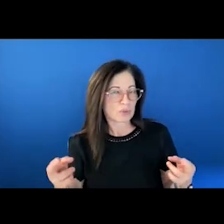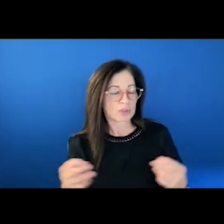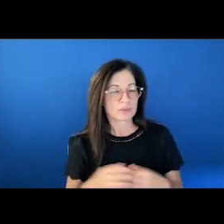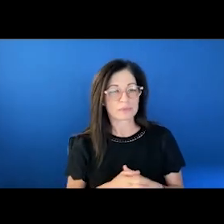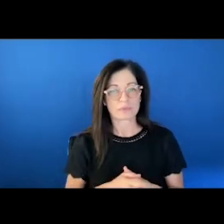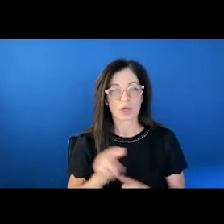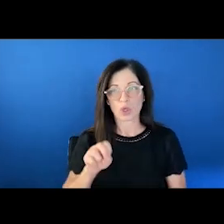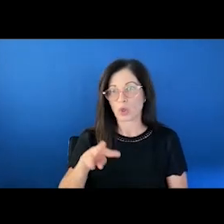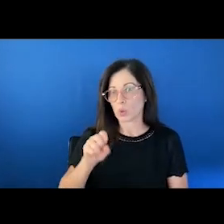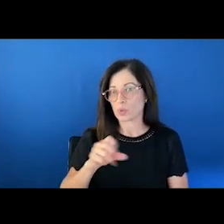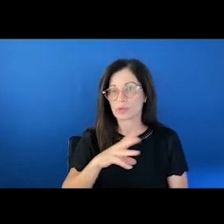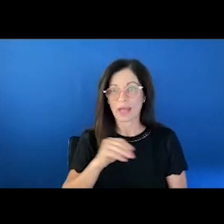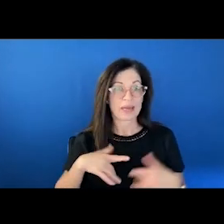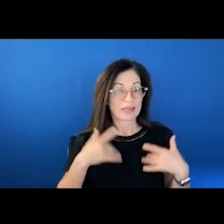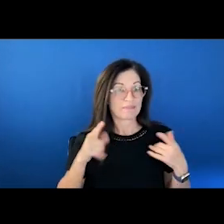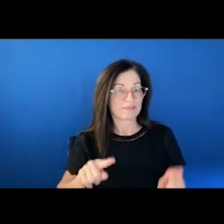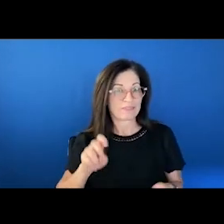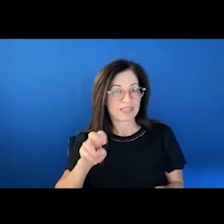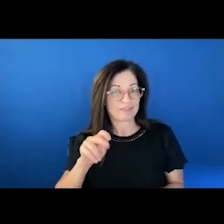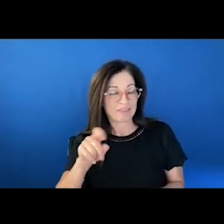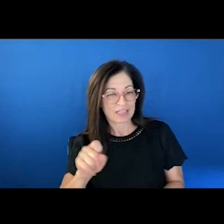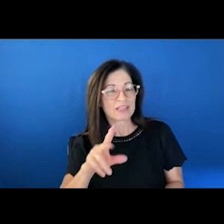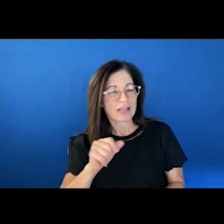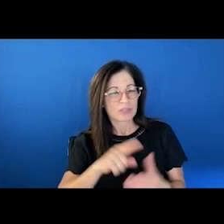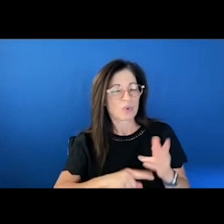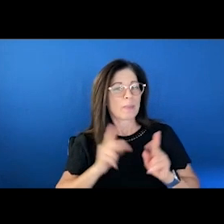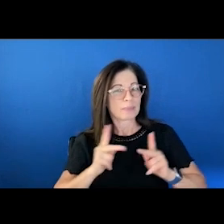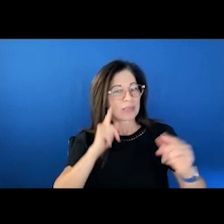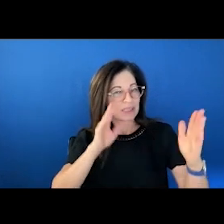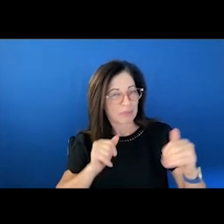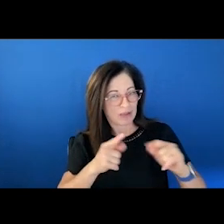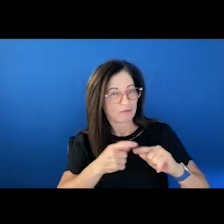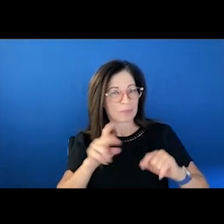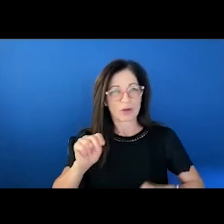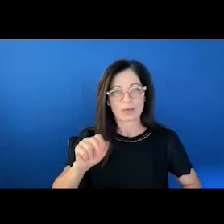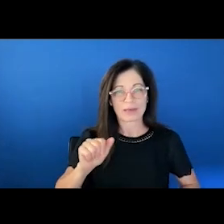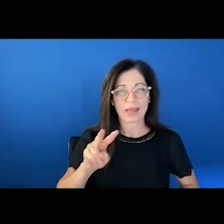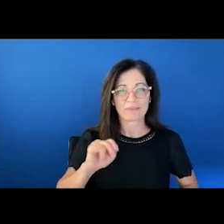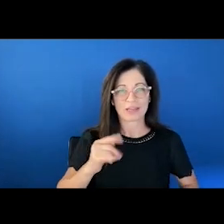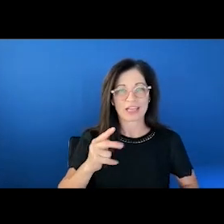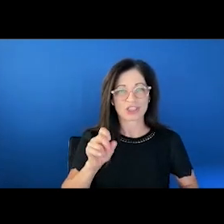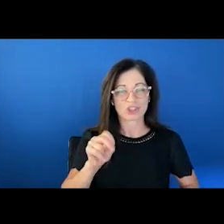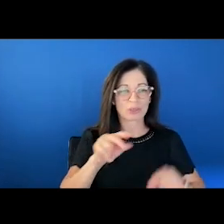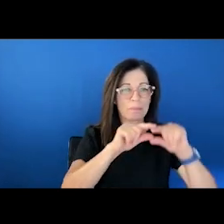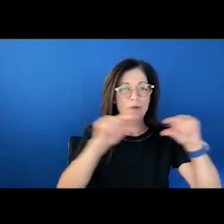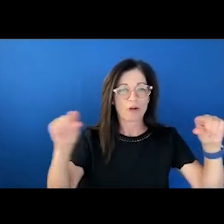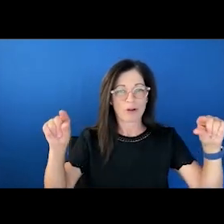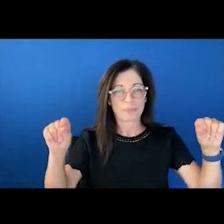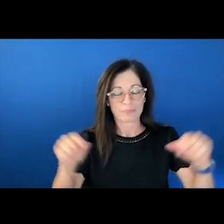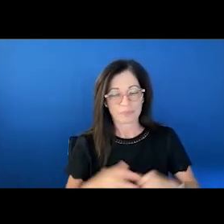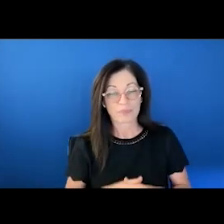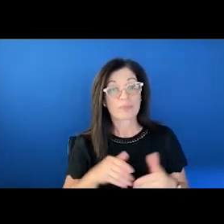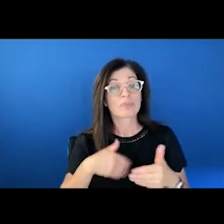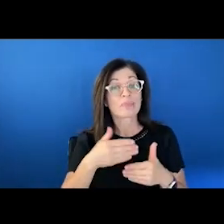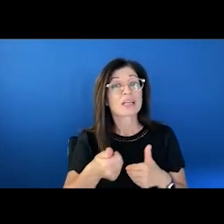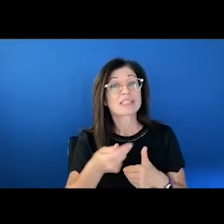resources, and news and events are pages that users have come to expect in a navigation bar.